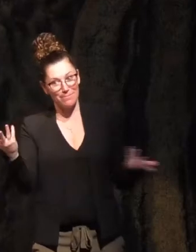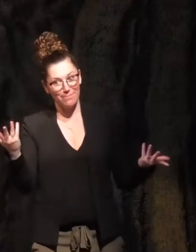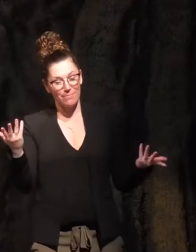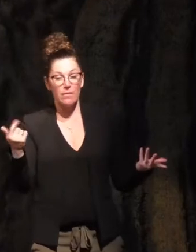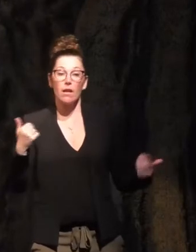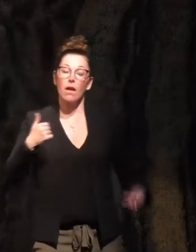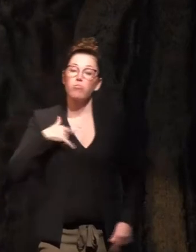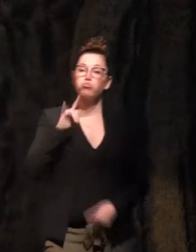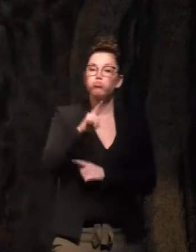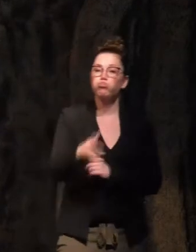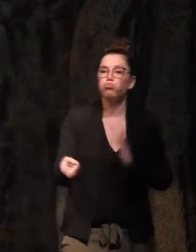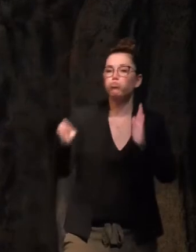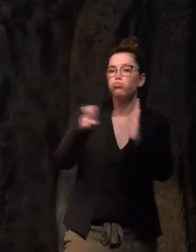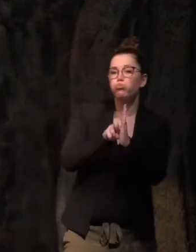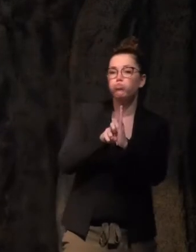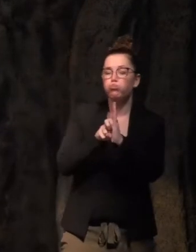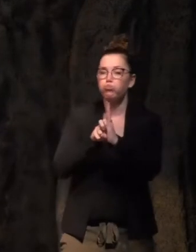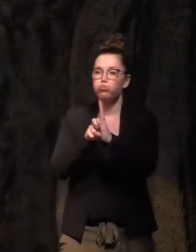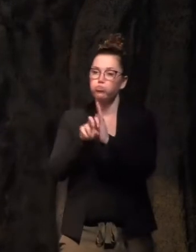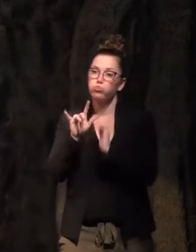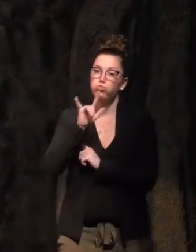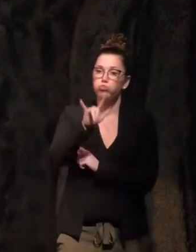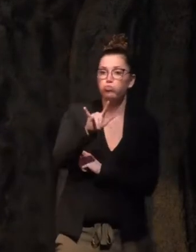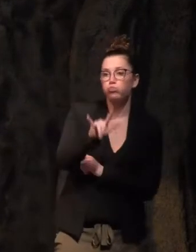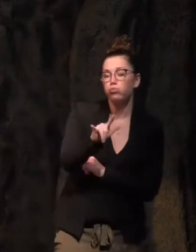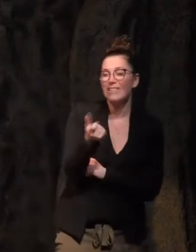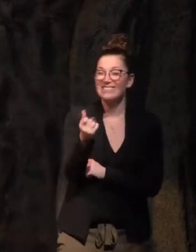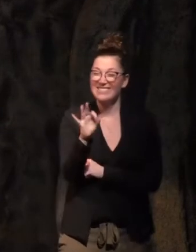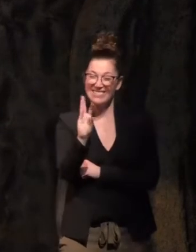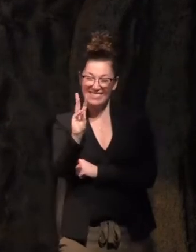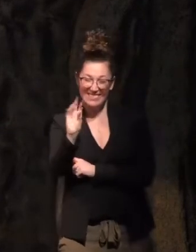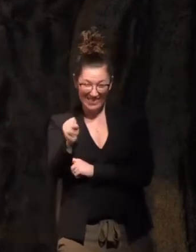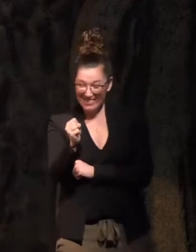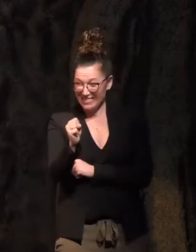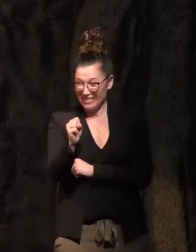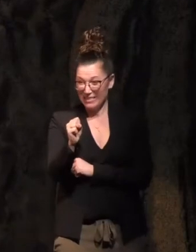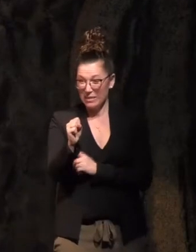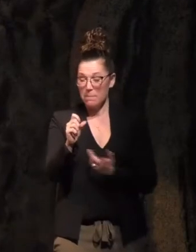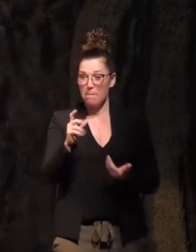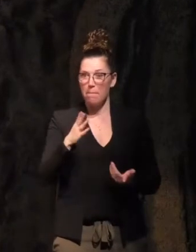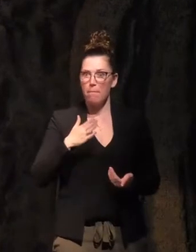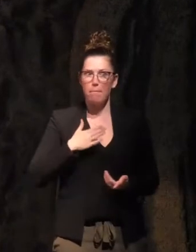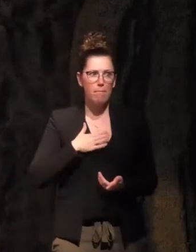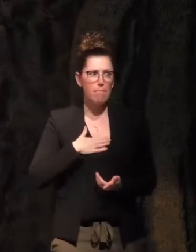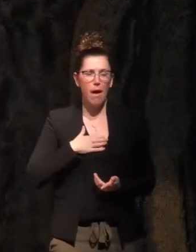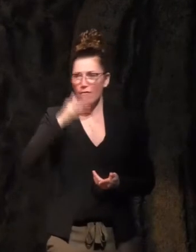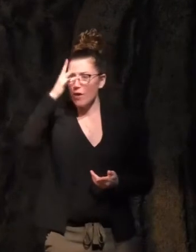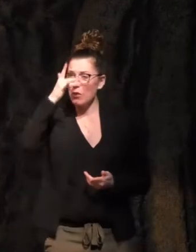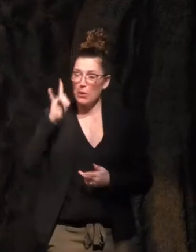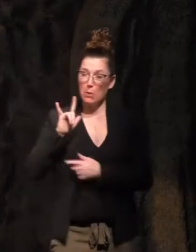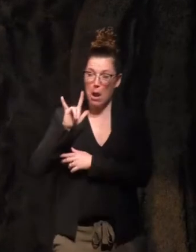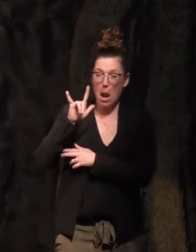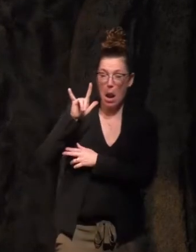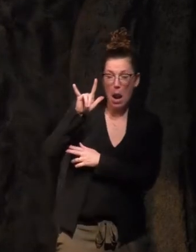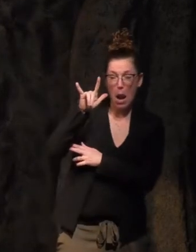that over the course of two days in 1960, flew him around the world to a brand new life in an utterly foreign culture,